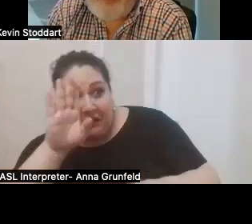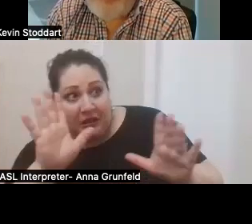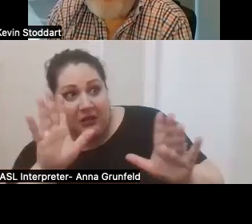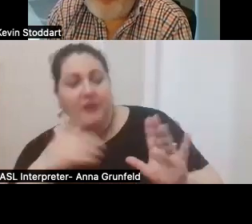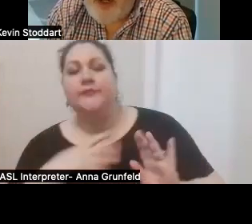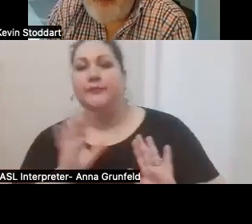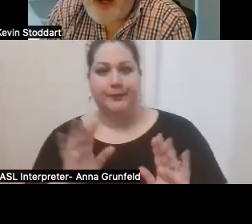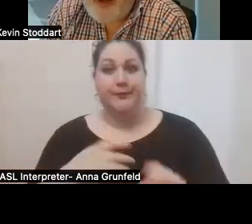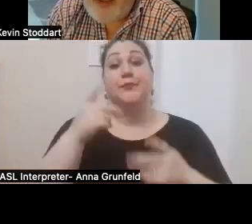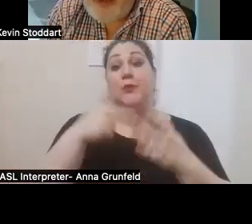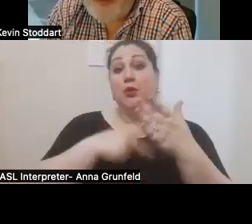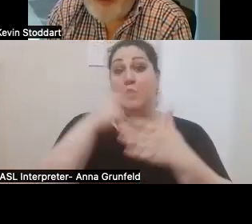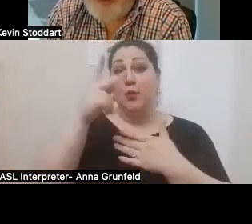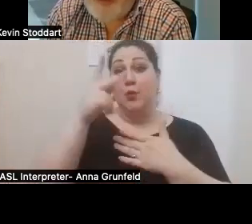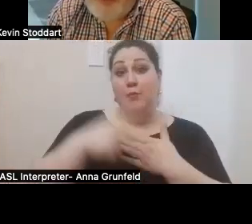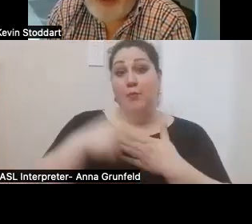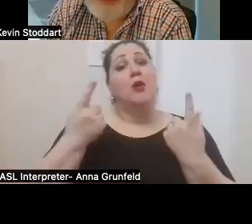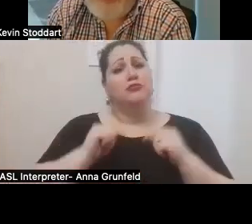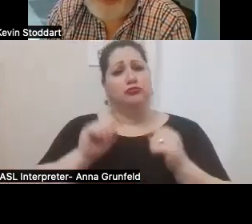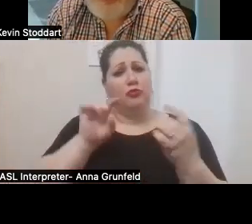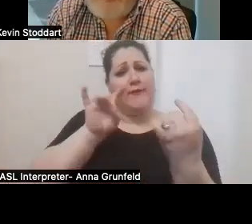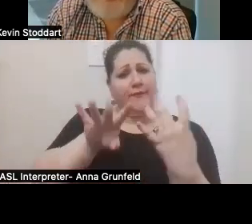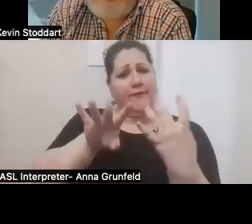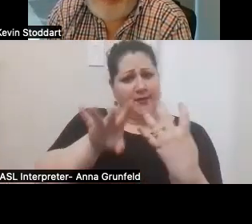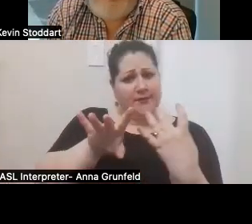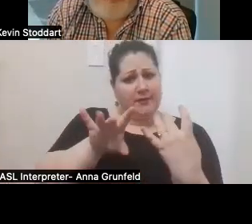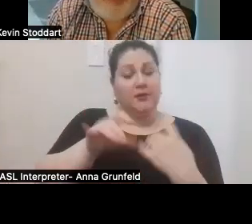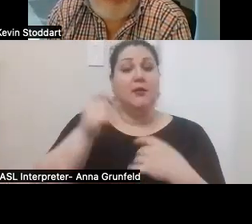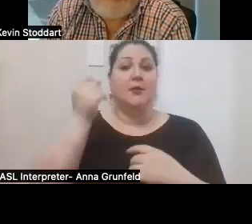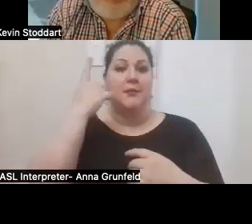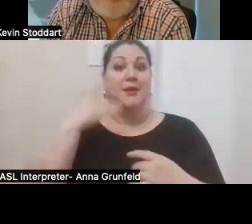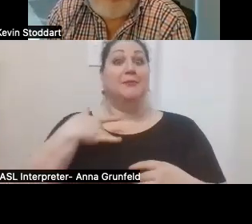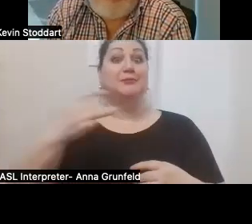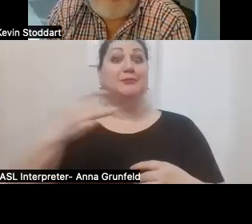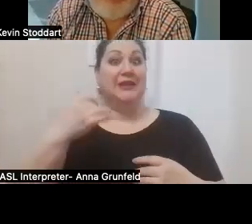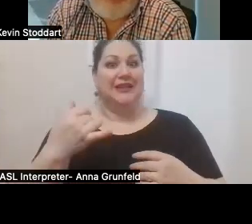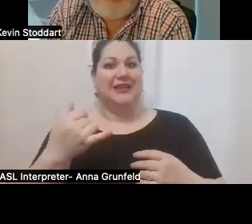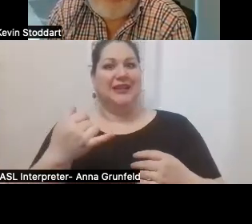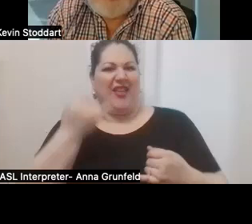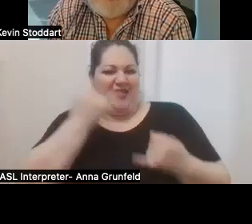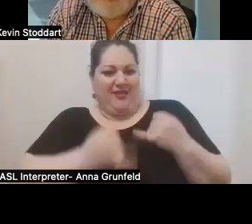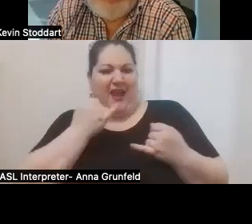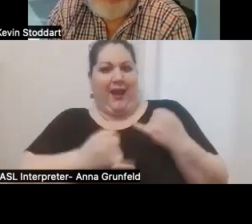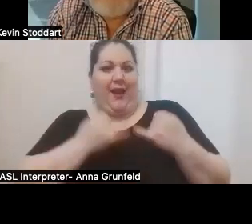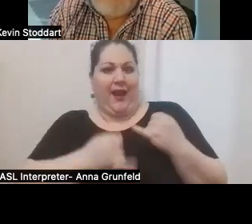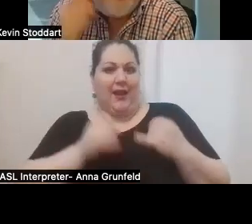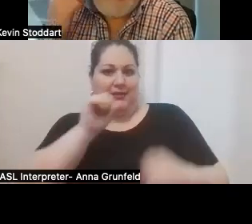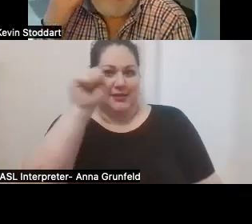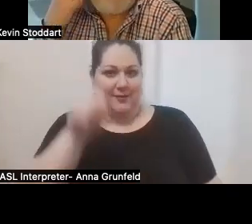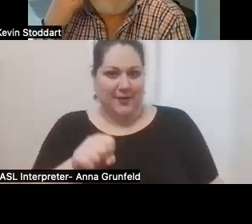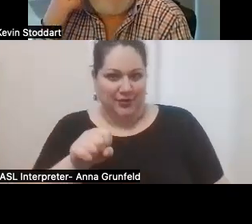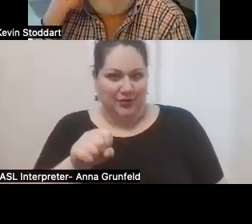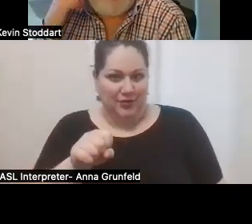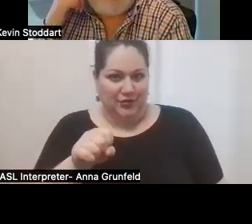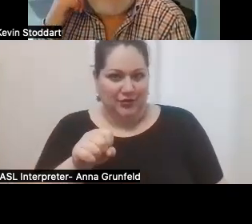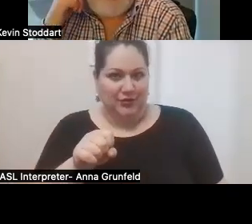But primarily at the end of the term and feedback was also provided by teaching staff at the local hospital.